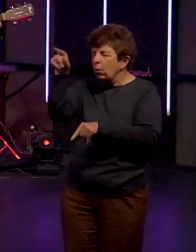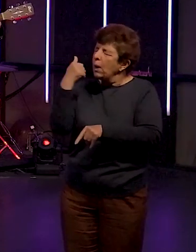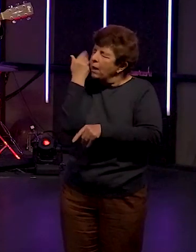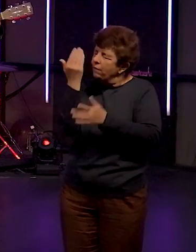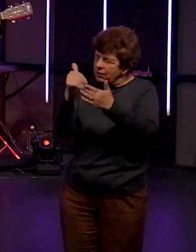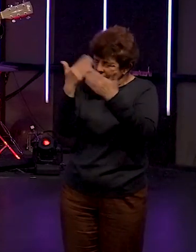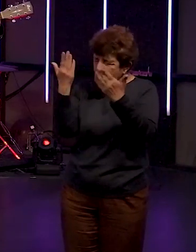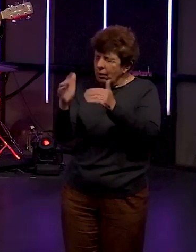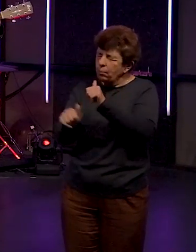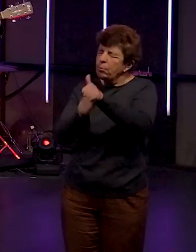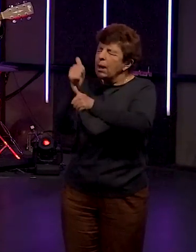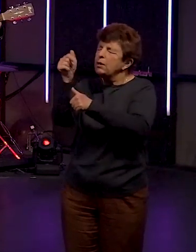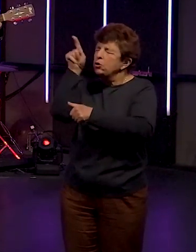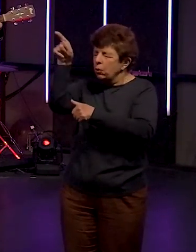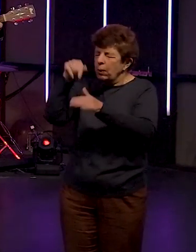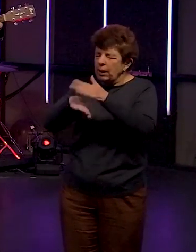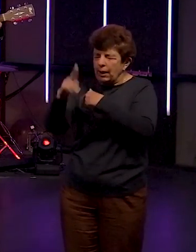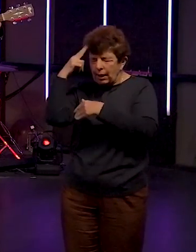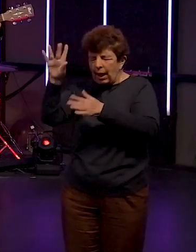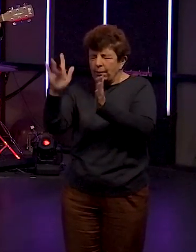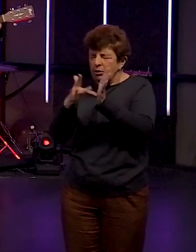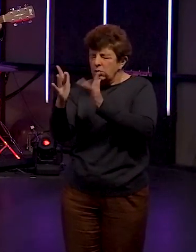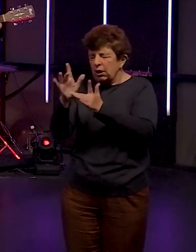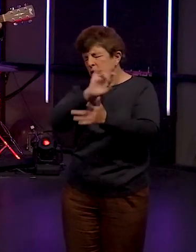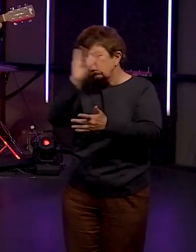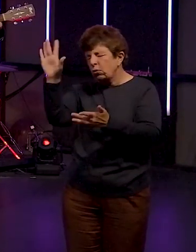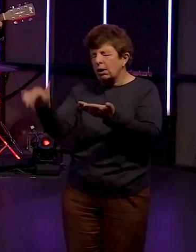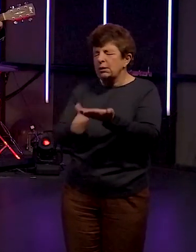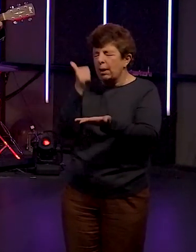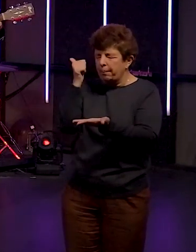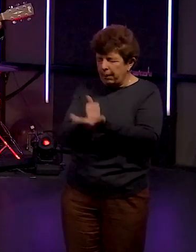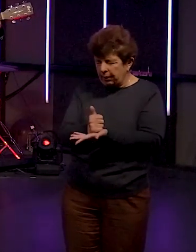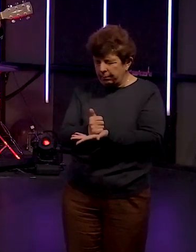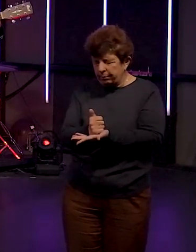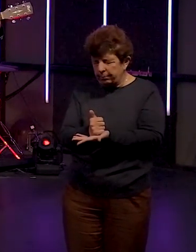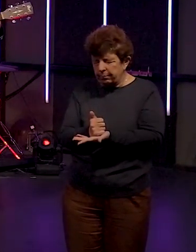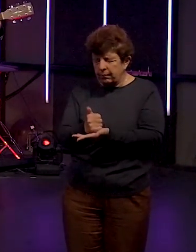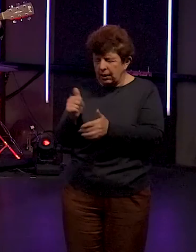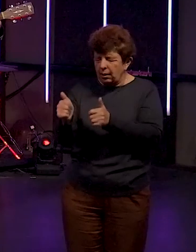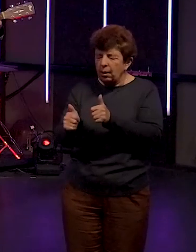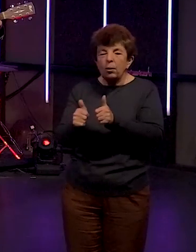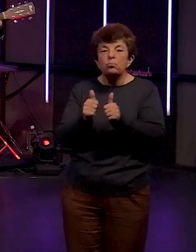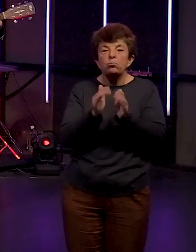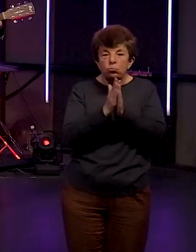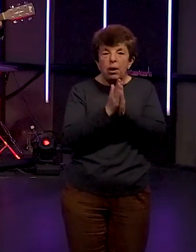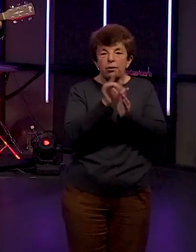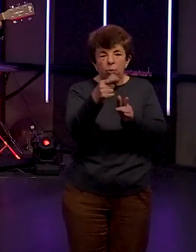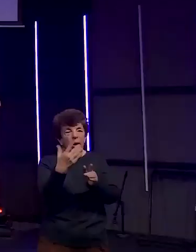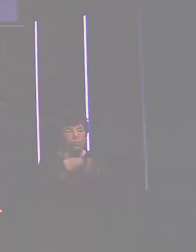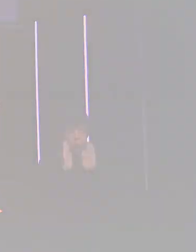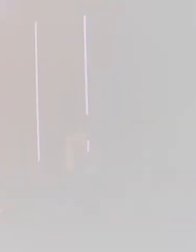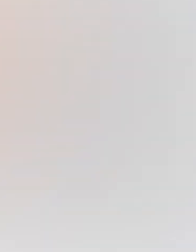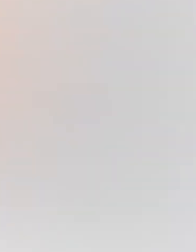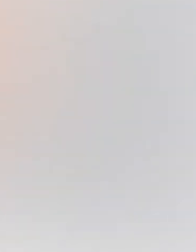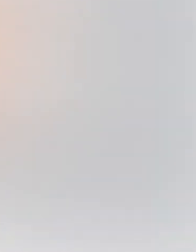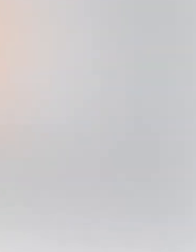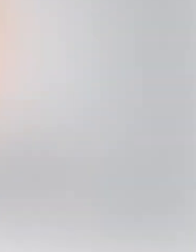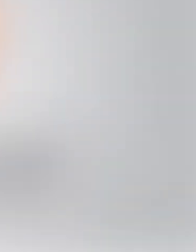I pray this in the name of Jesus Christ. Amen. I pray that you'll have a wonderful week.